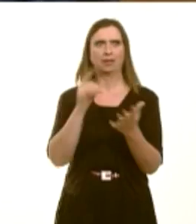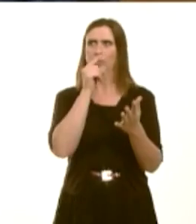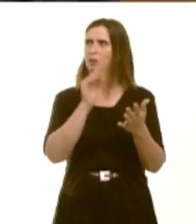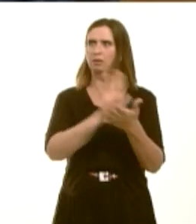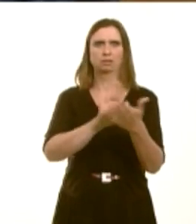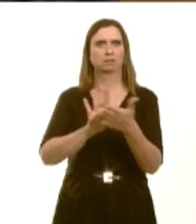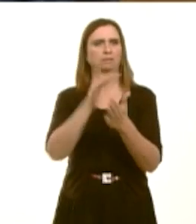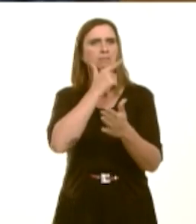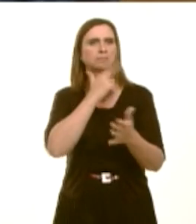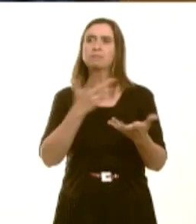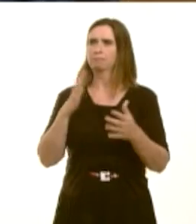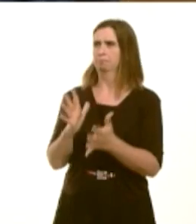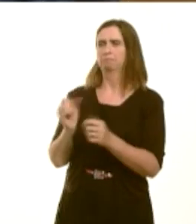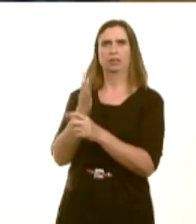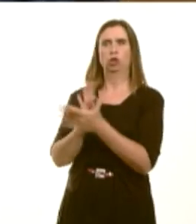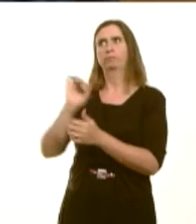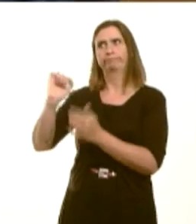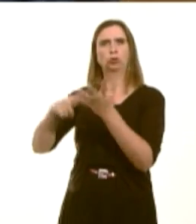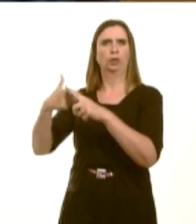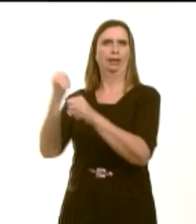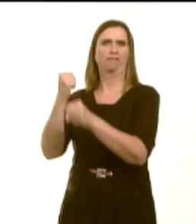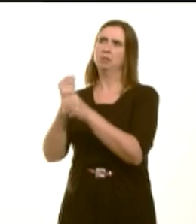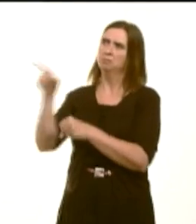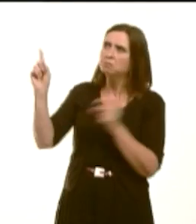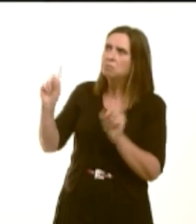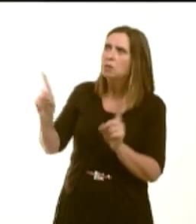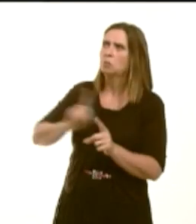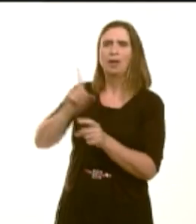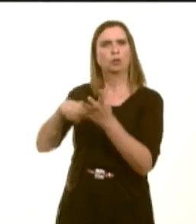takes place. Peter Black: First Minister, Iím pleased